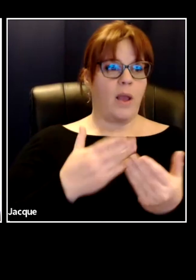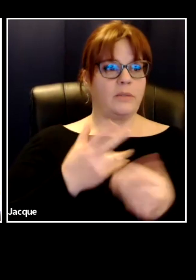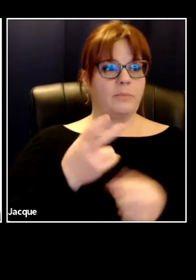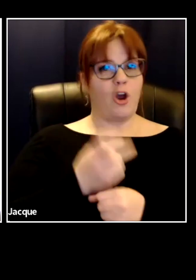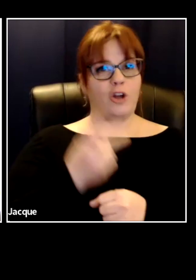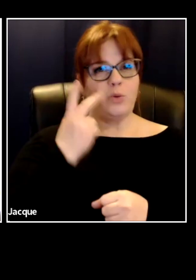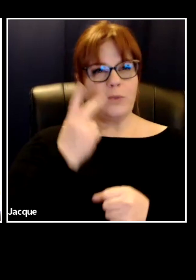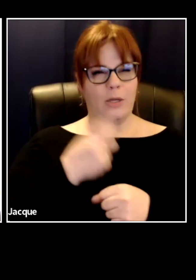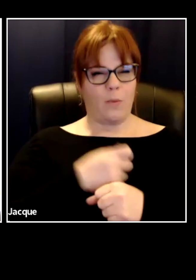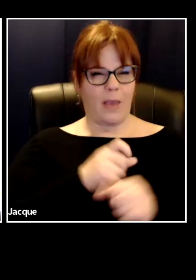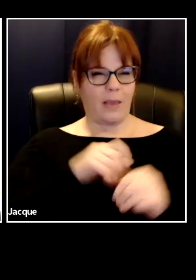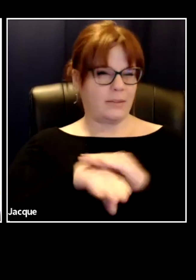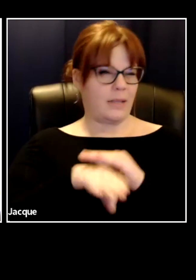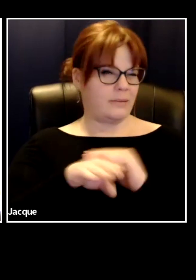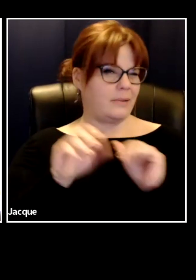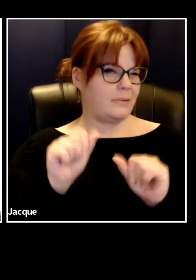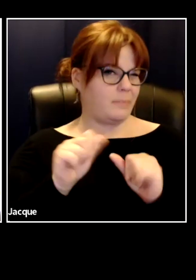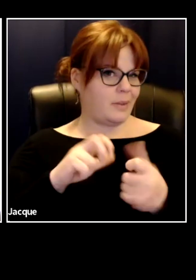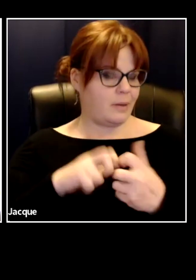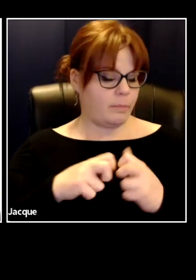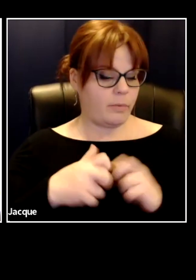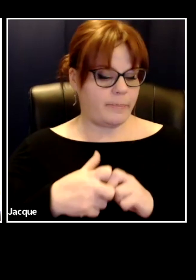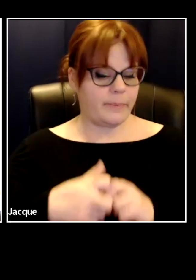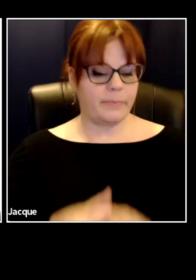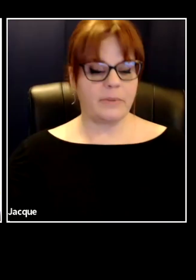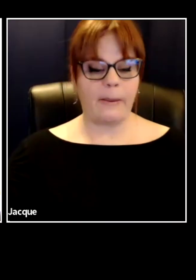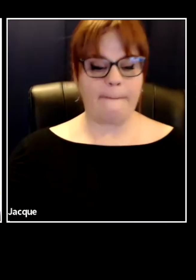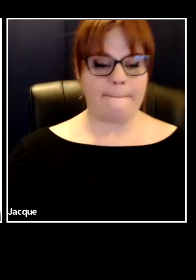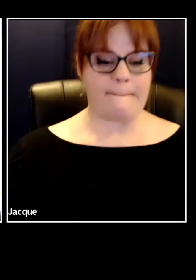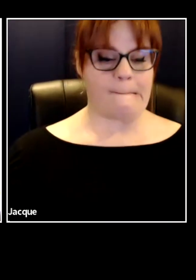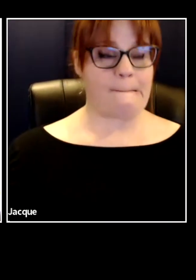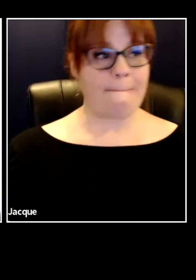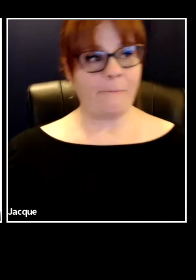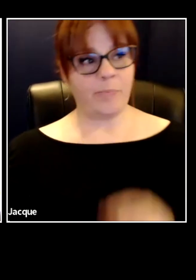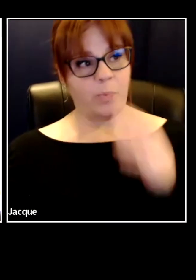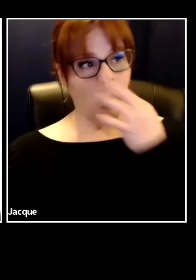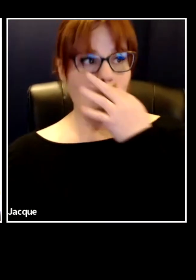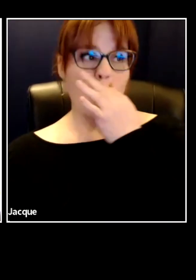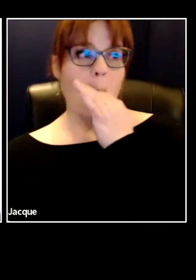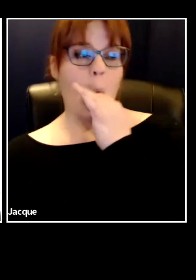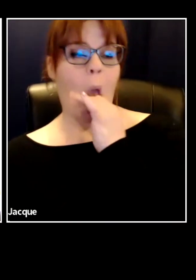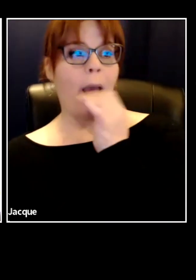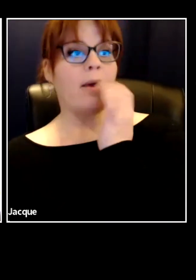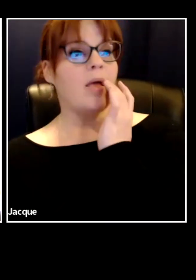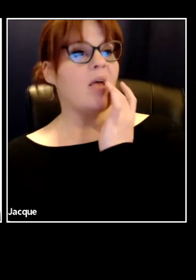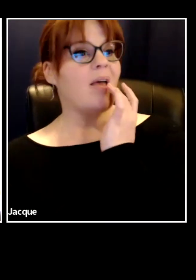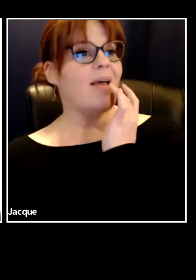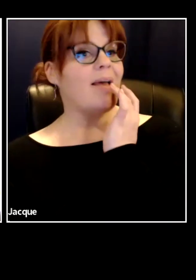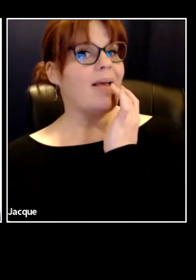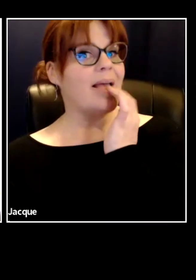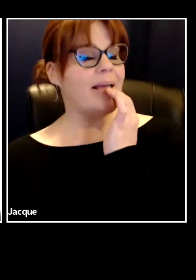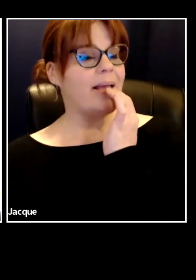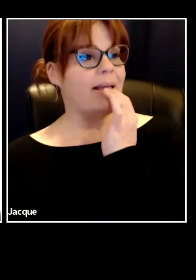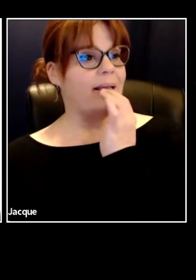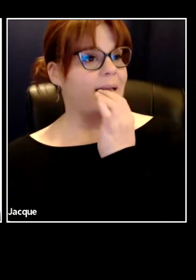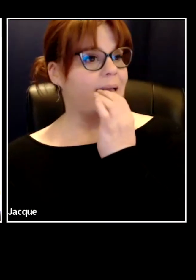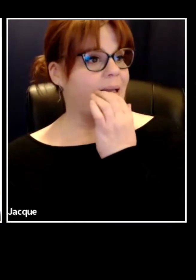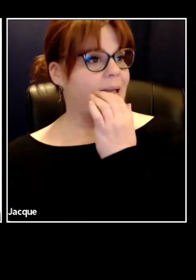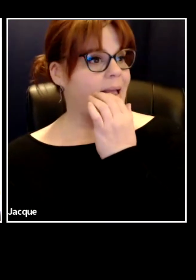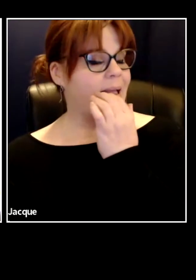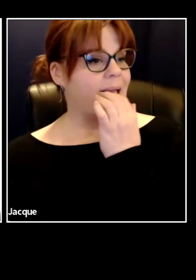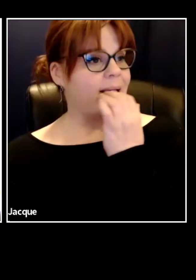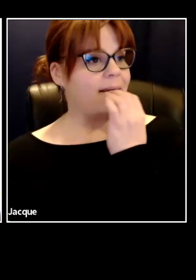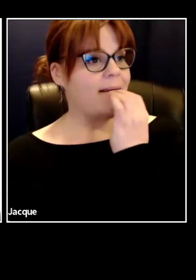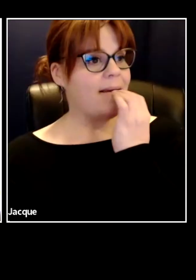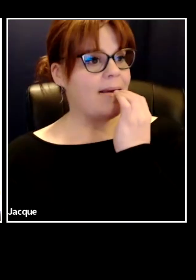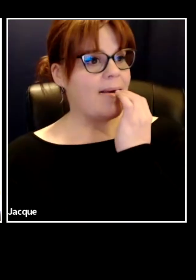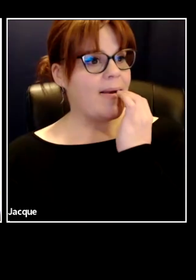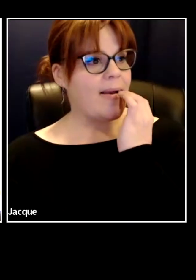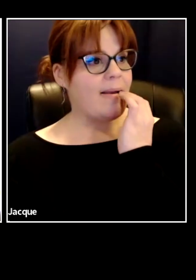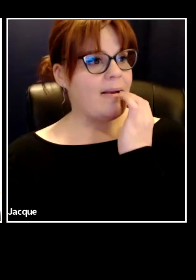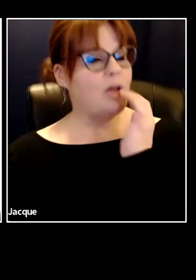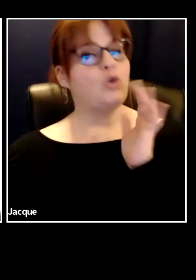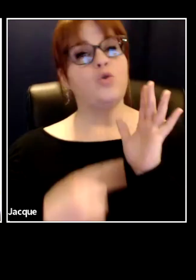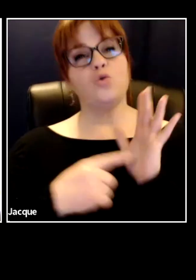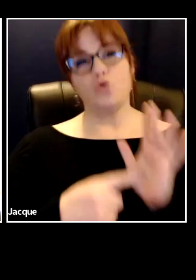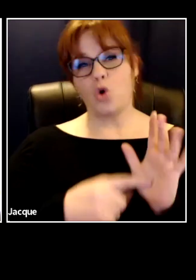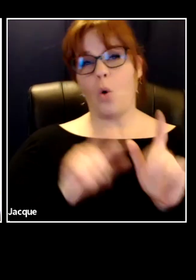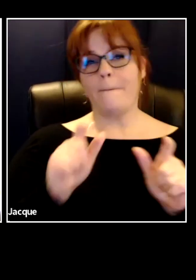accessibility problems um something that you can show people visually and make a case for.